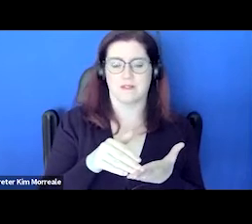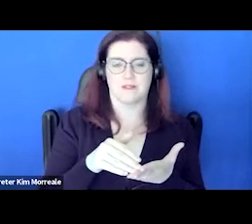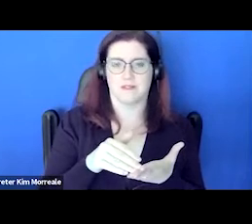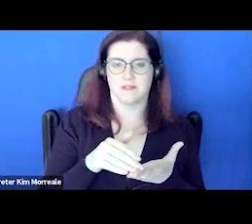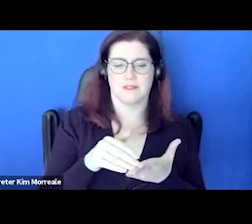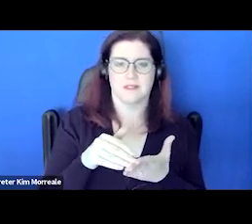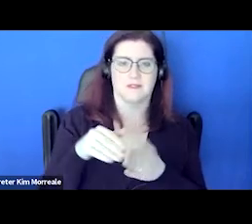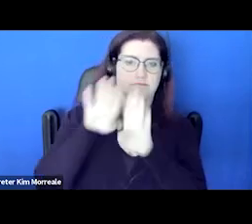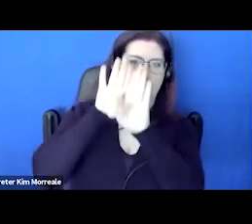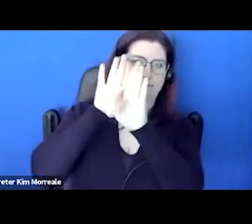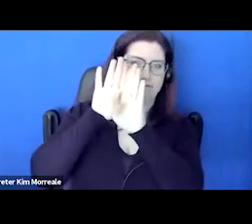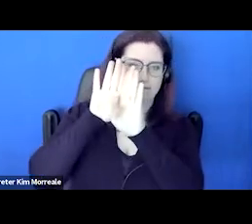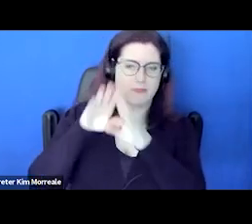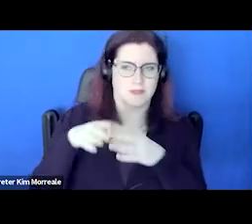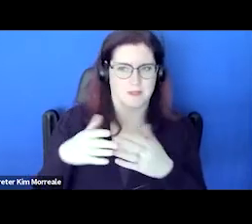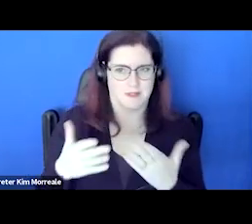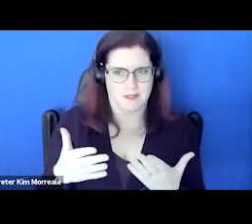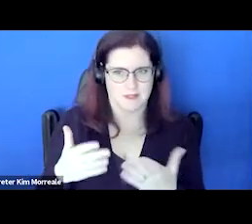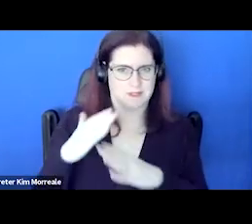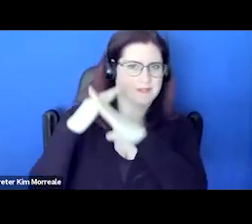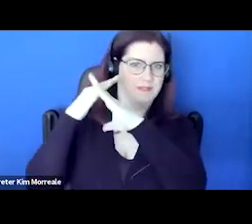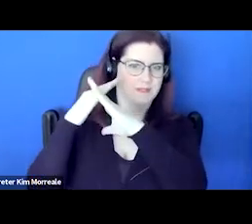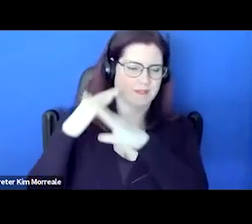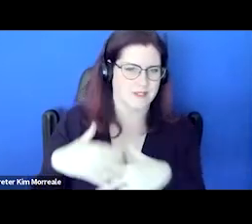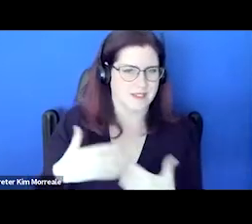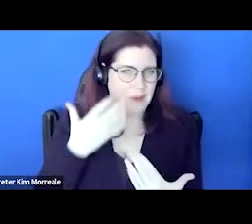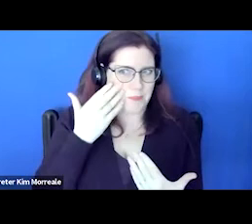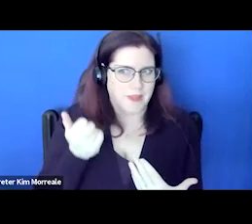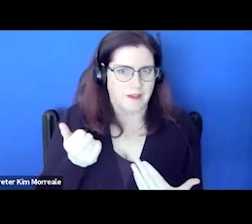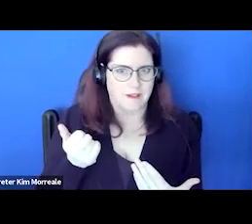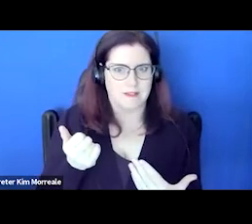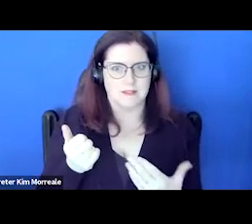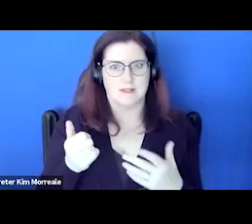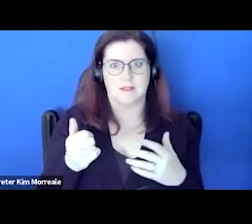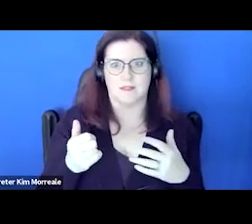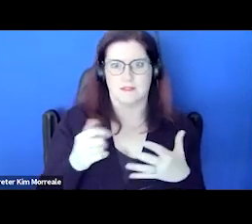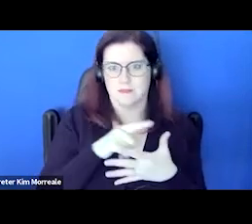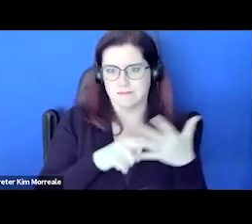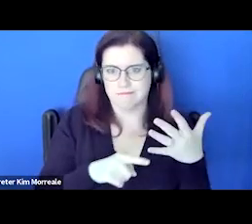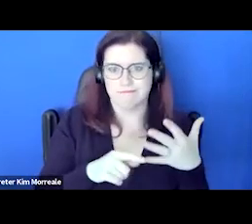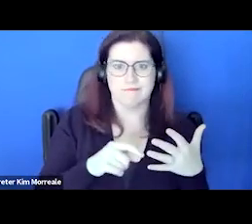oftentimes because they also present with untreated mental health issues,